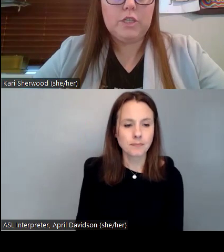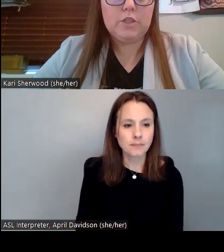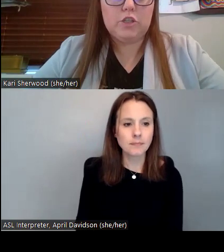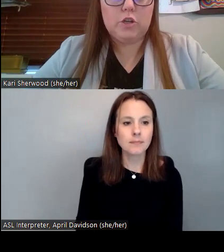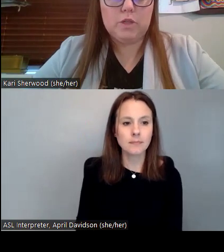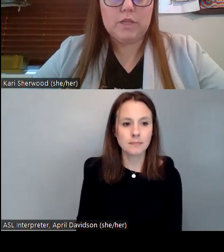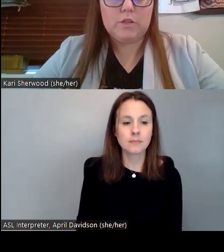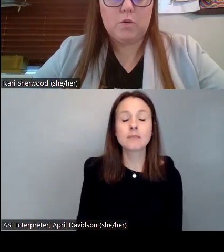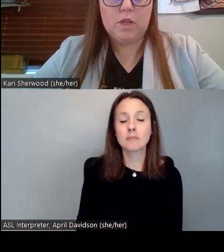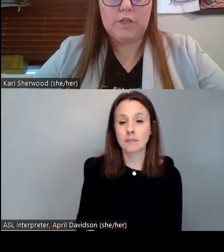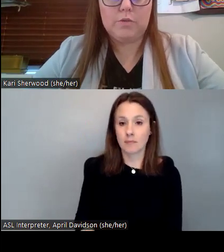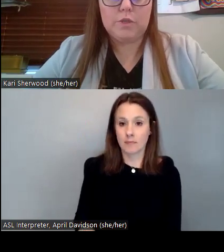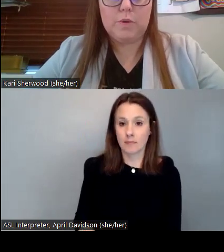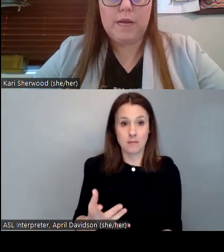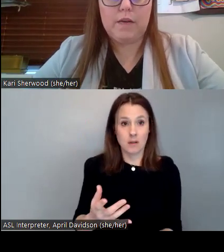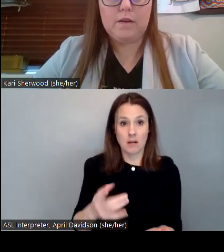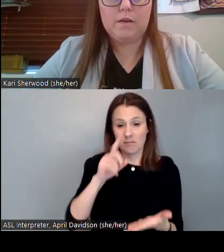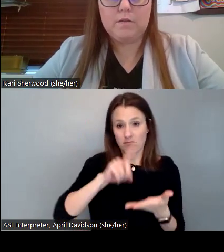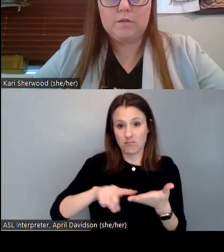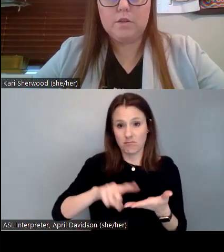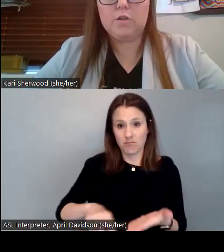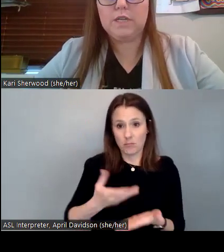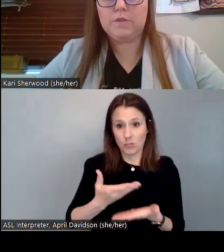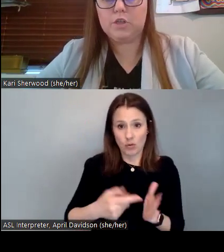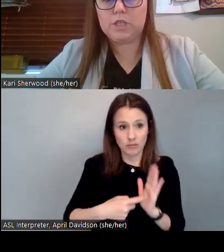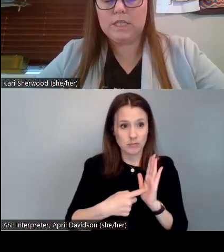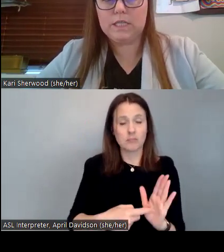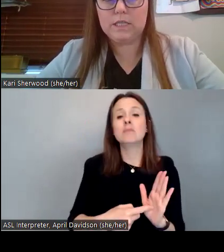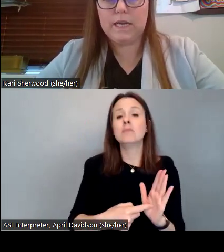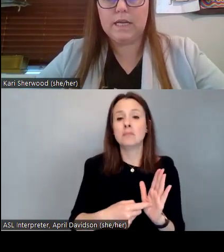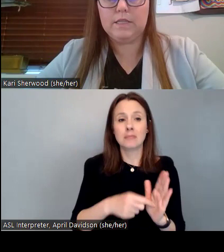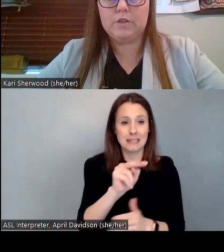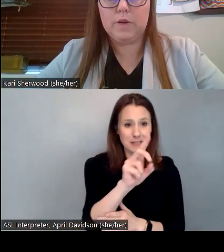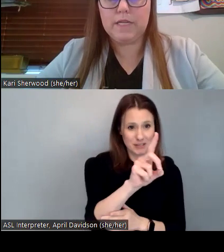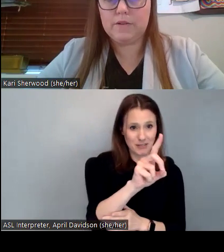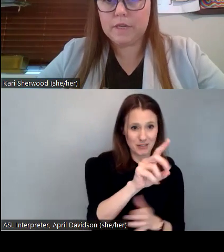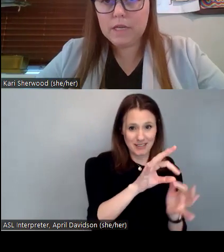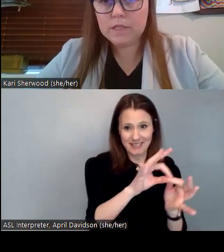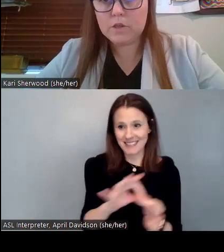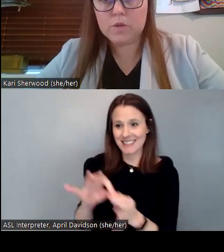Research does show that there is a correlation between neurodivergence and creativity. So